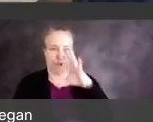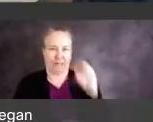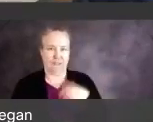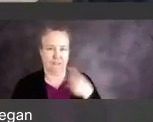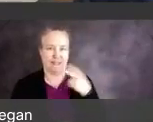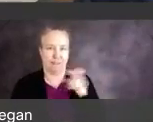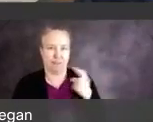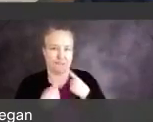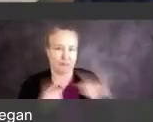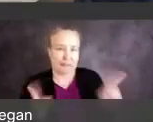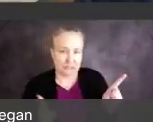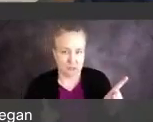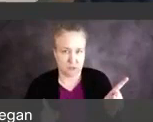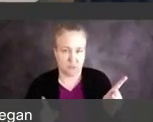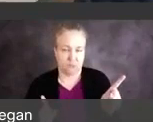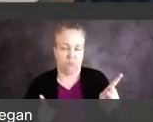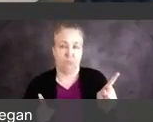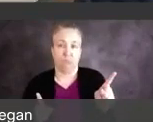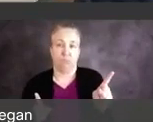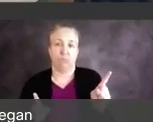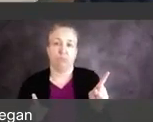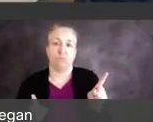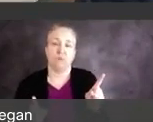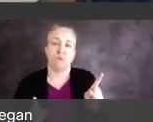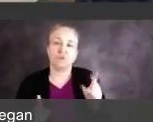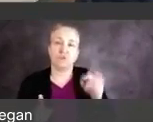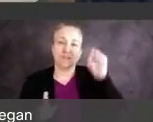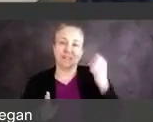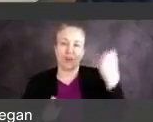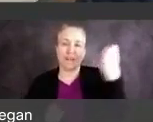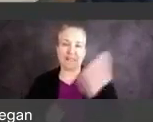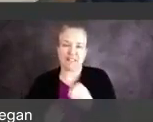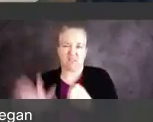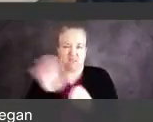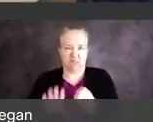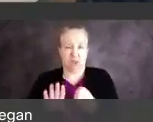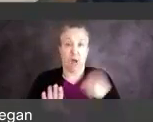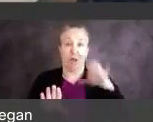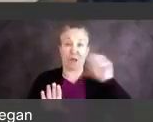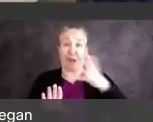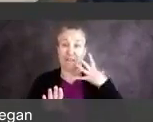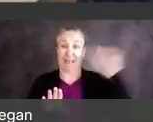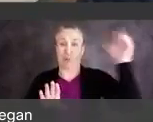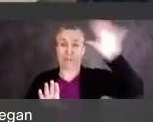Have you heard from counties outside of the southeast where maybe they've been